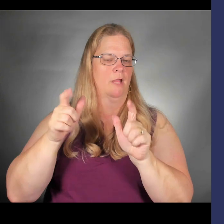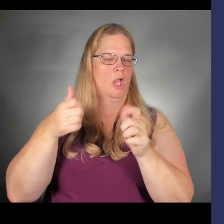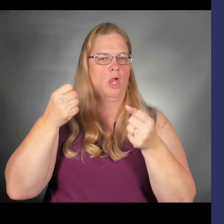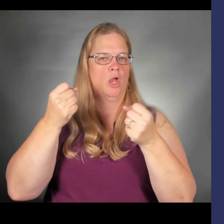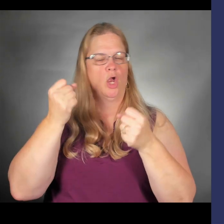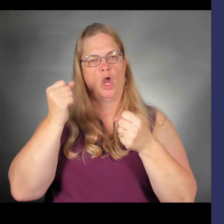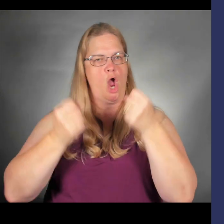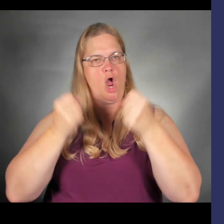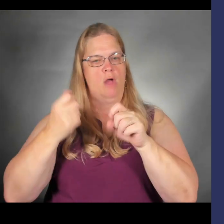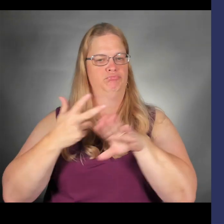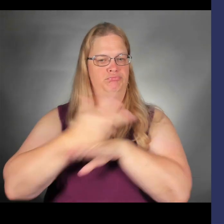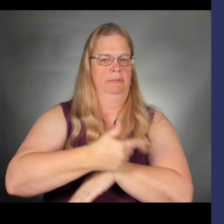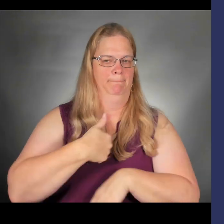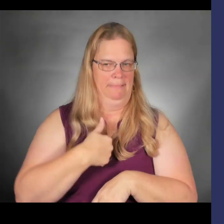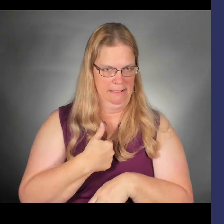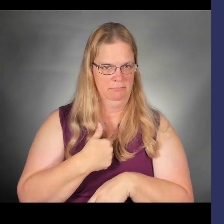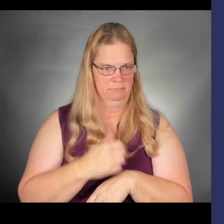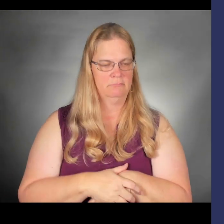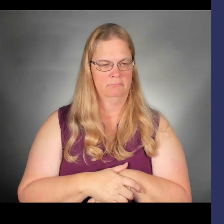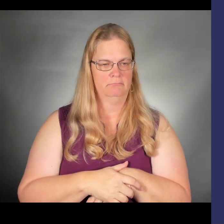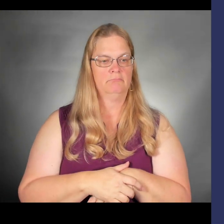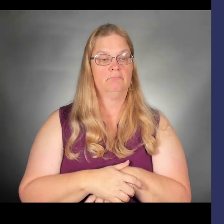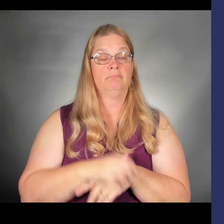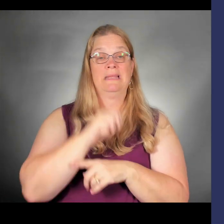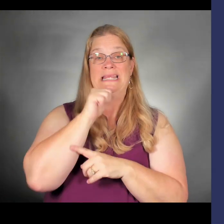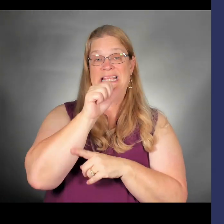"I want to go to South Congress and allow a car to run me over."